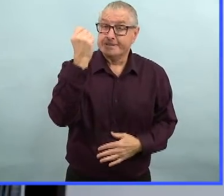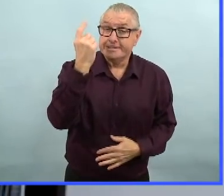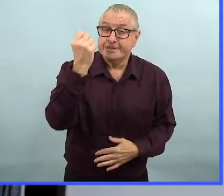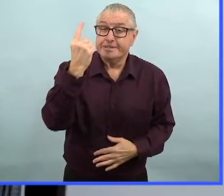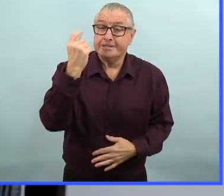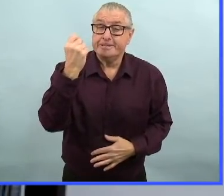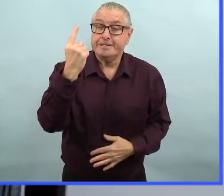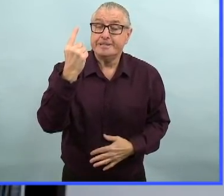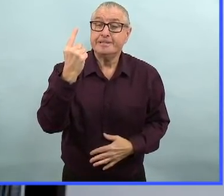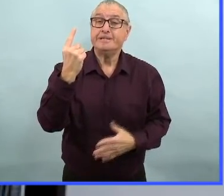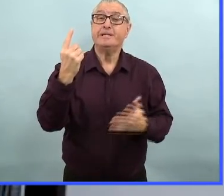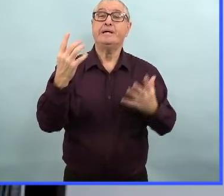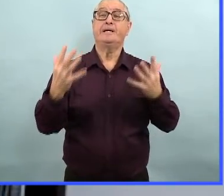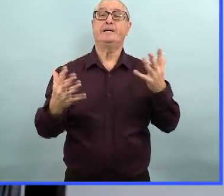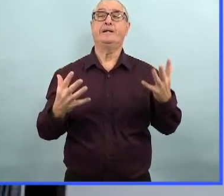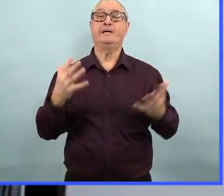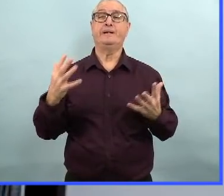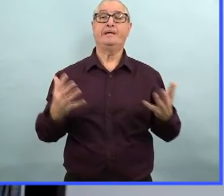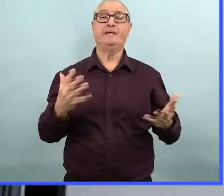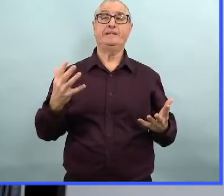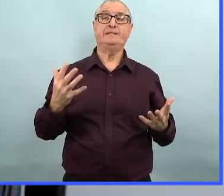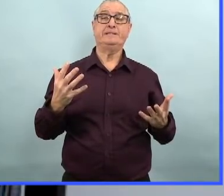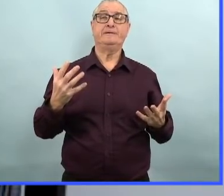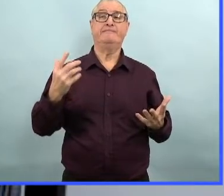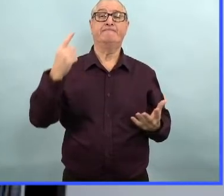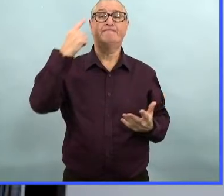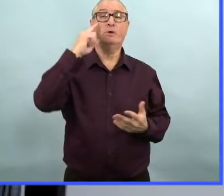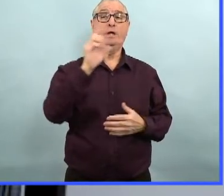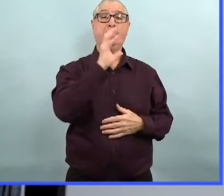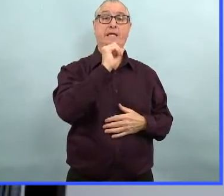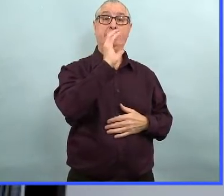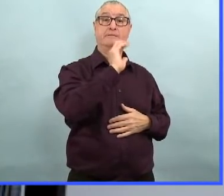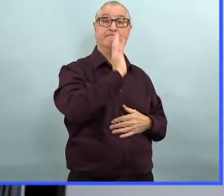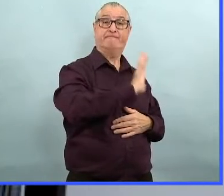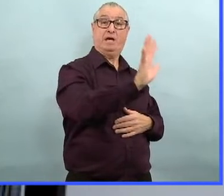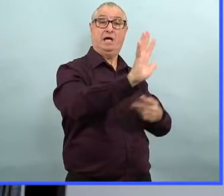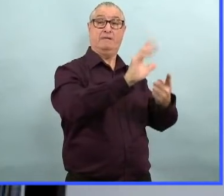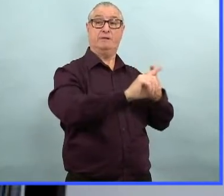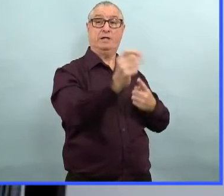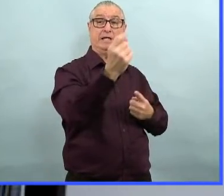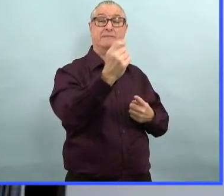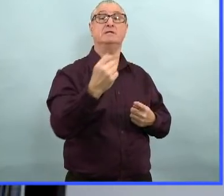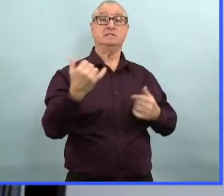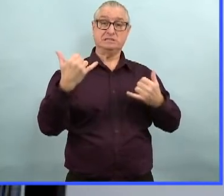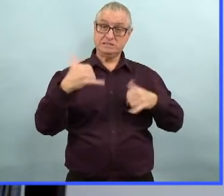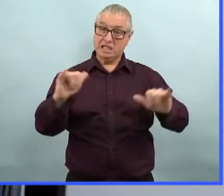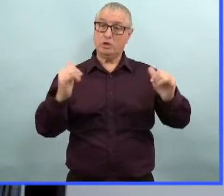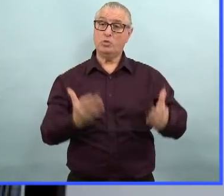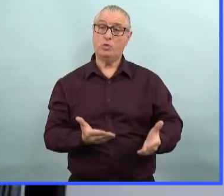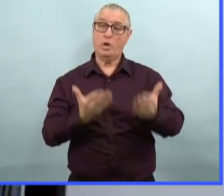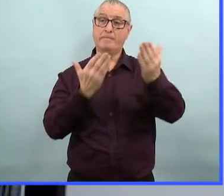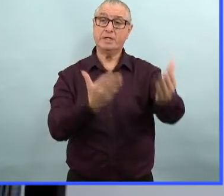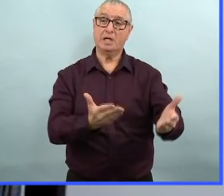or 21 days for children living in first nations communities i also wanted to use a little bit